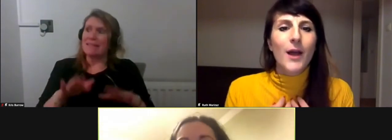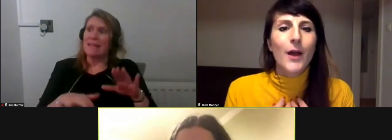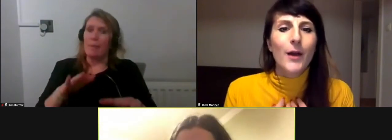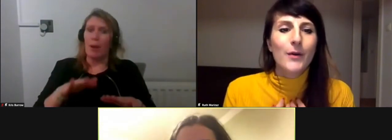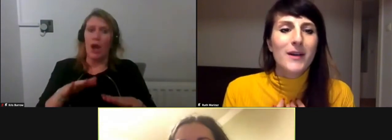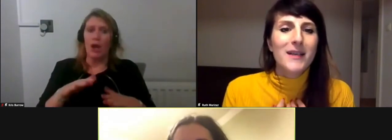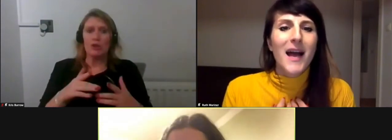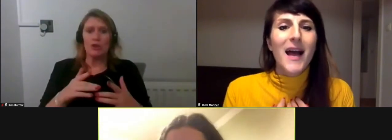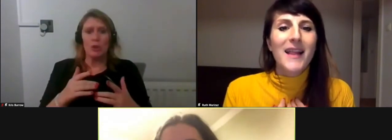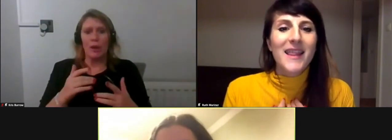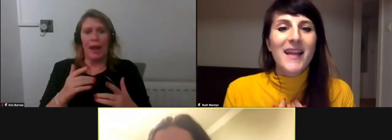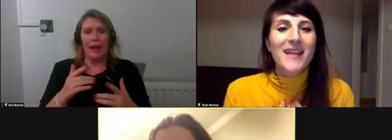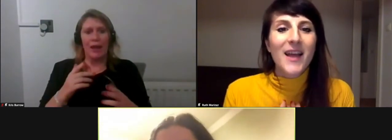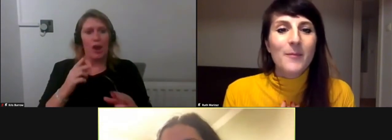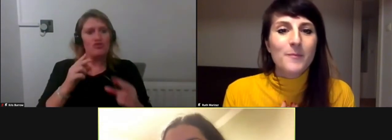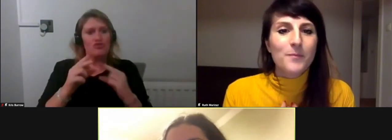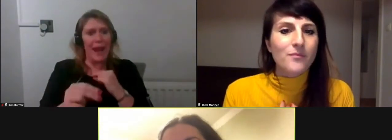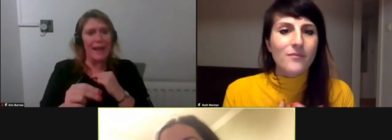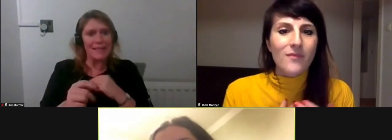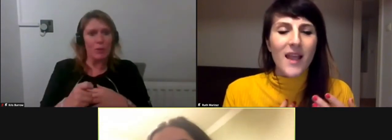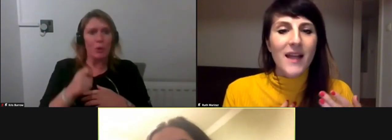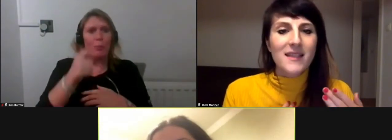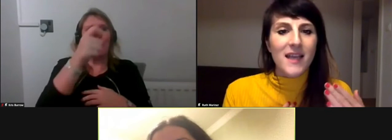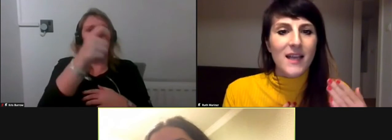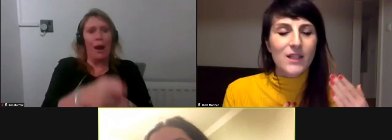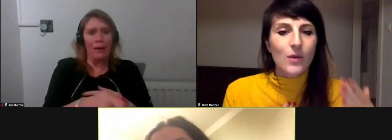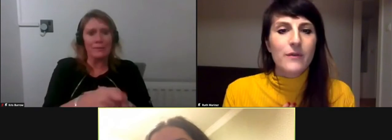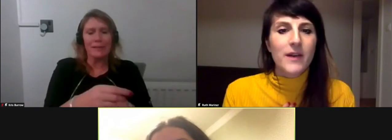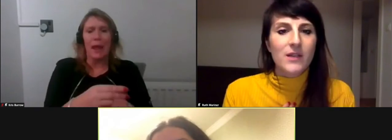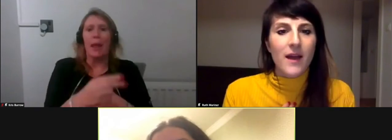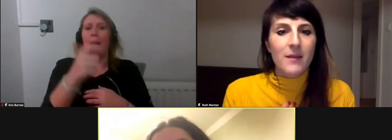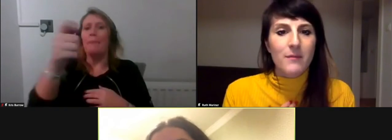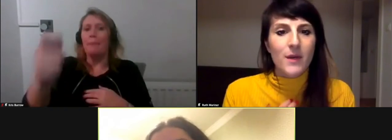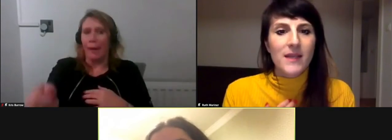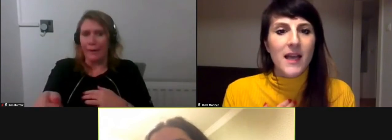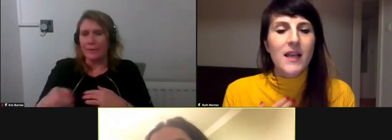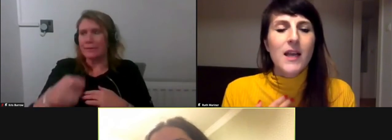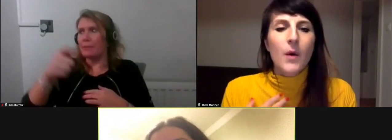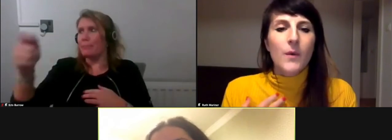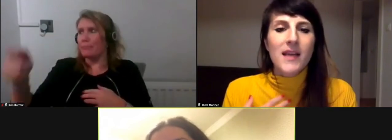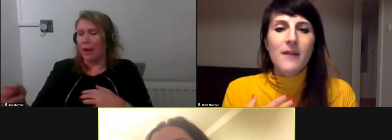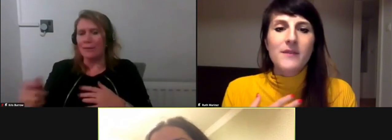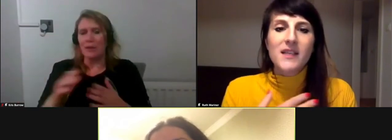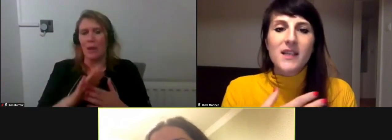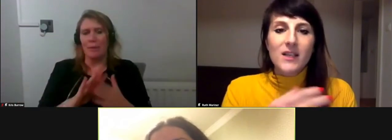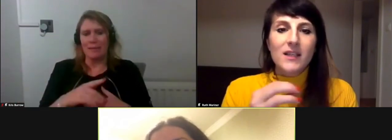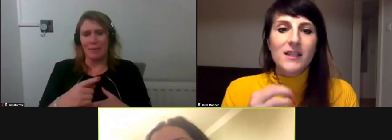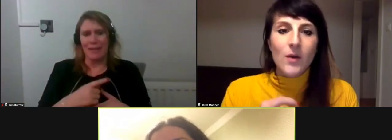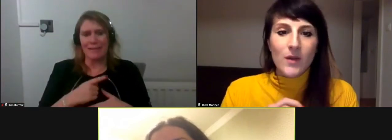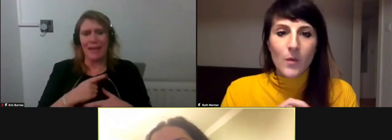libretto, and handed it to Laura to write the music, we did have discussions along